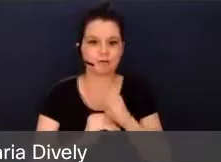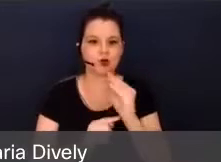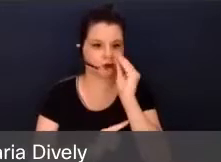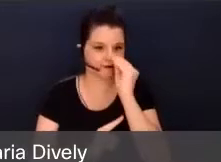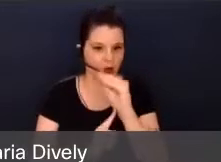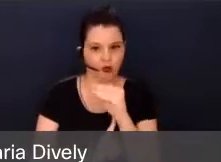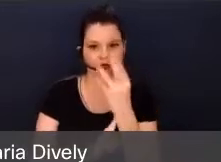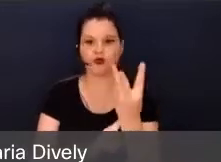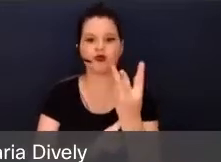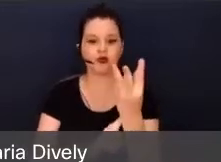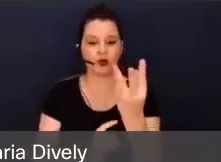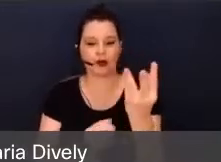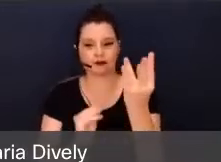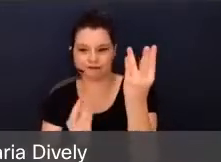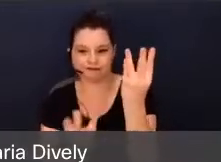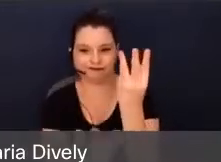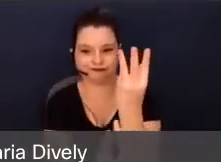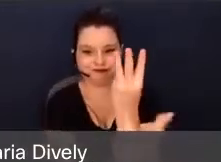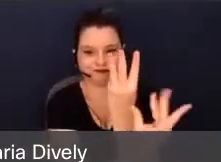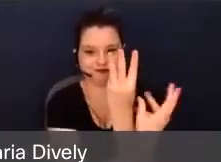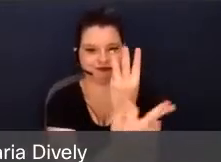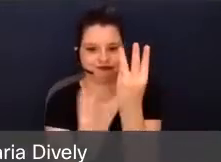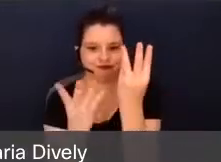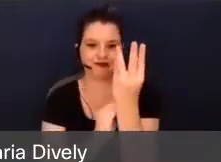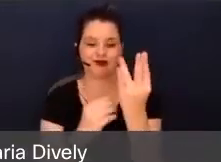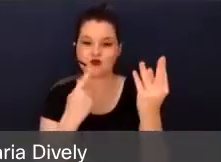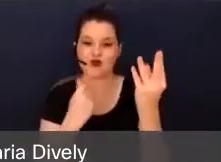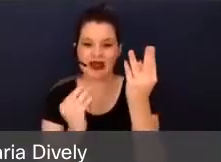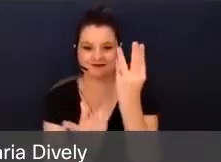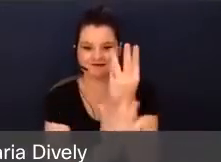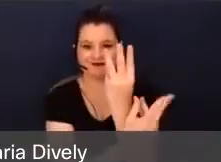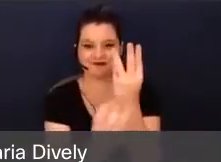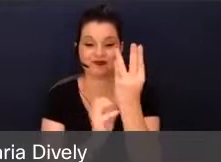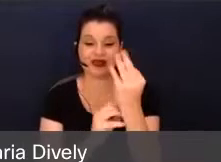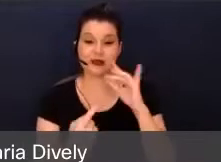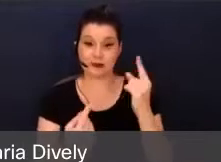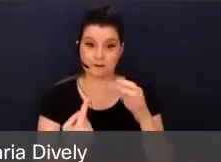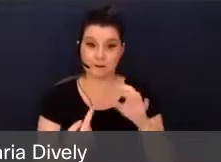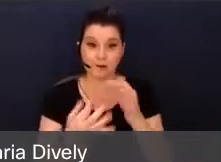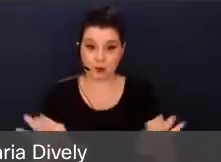the midst of a sea of red showing how important it is to be- have something that's unique so you know